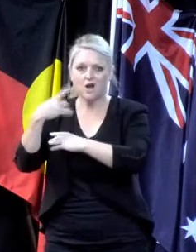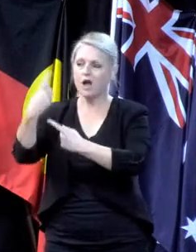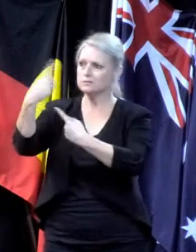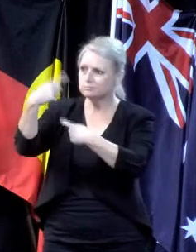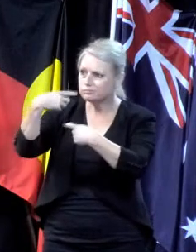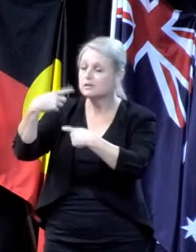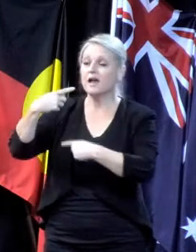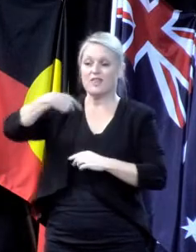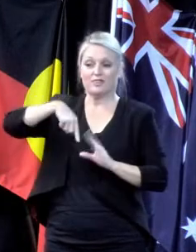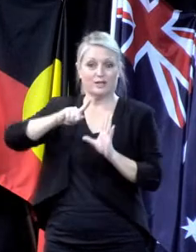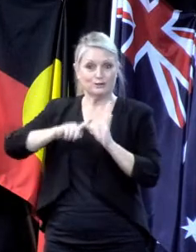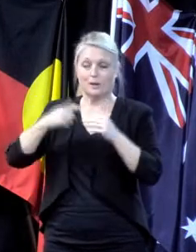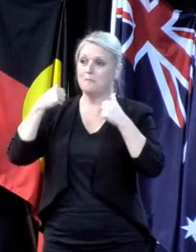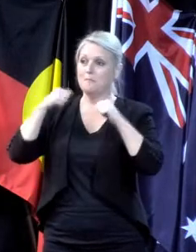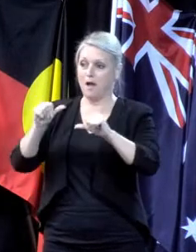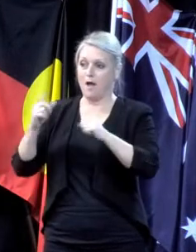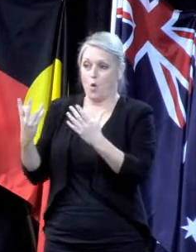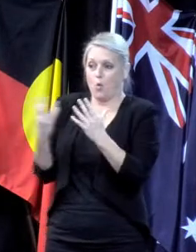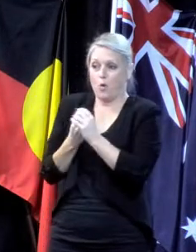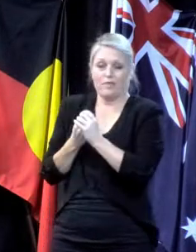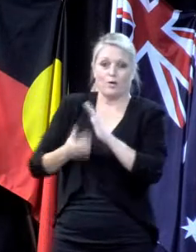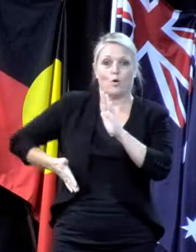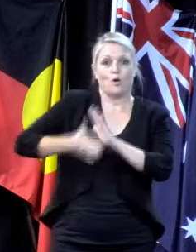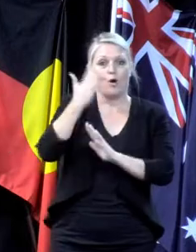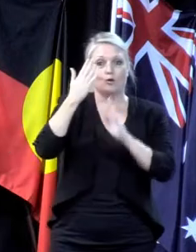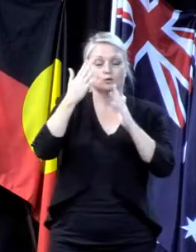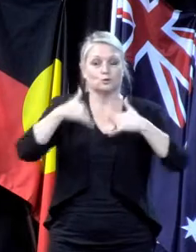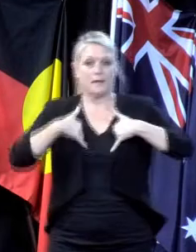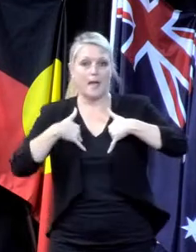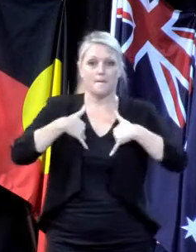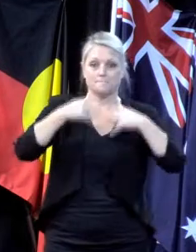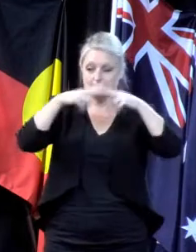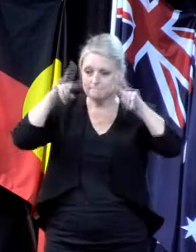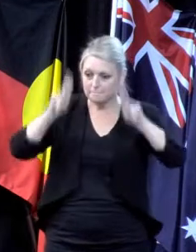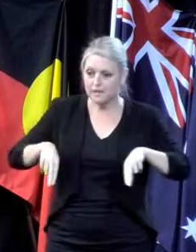We are attending her classes exactly as Loren said what we're doing.